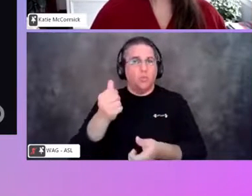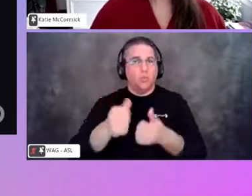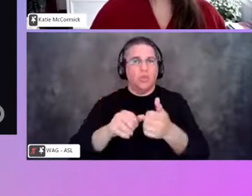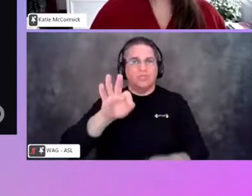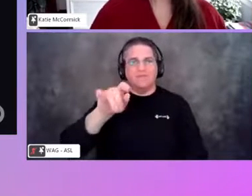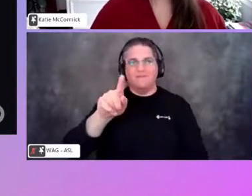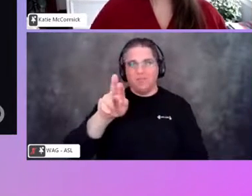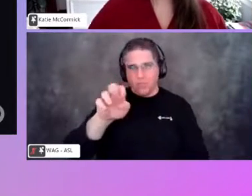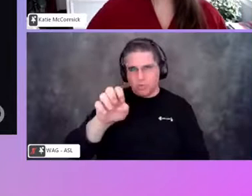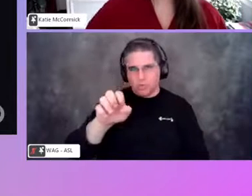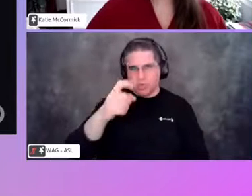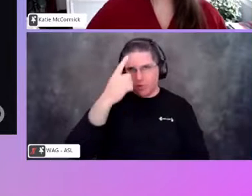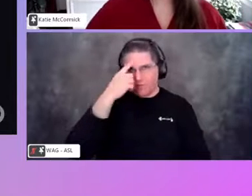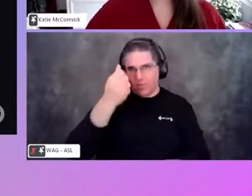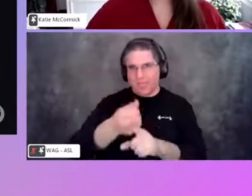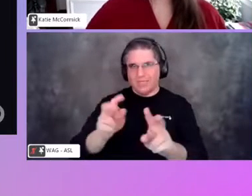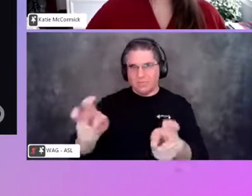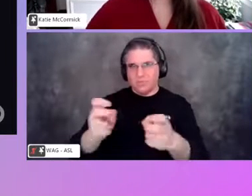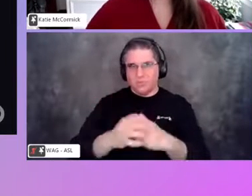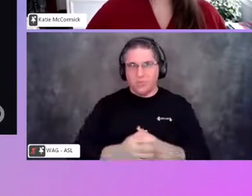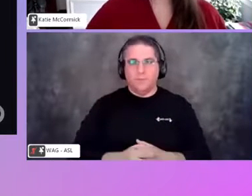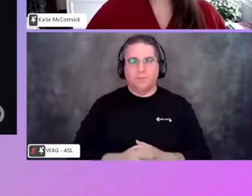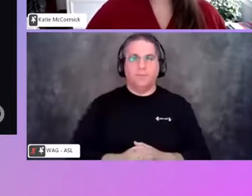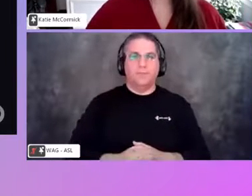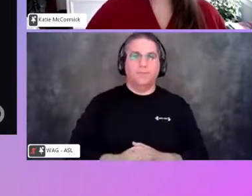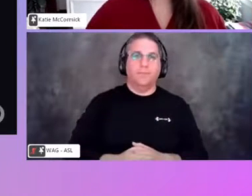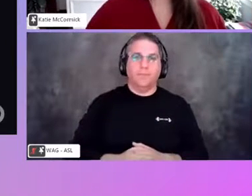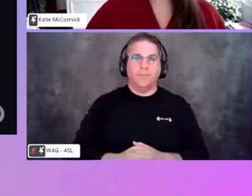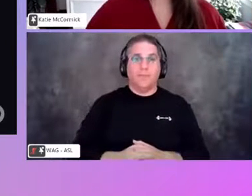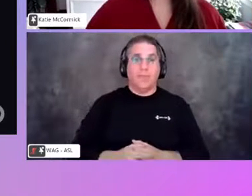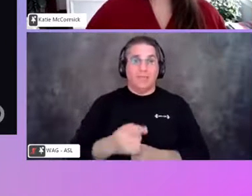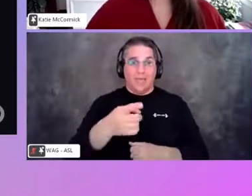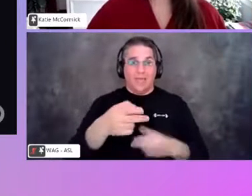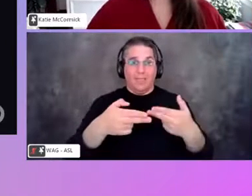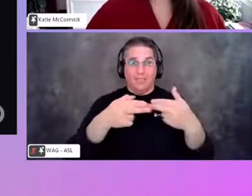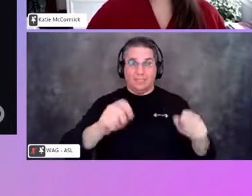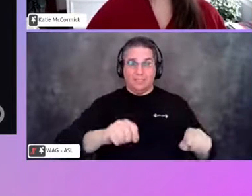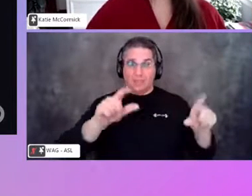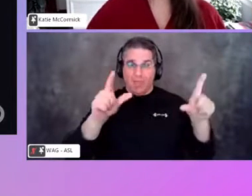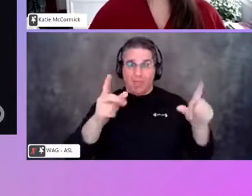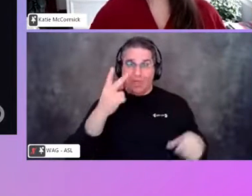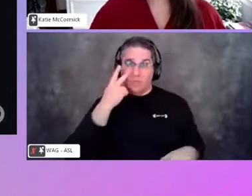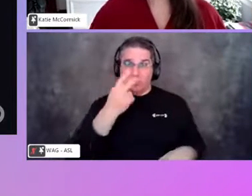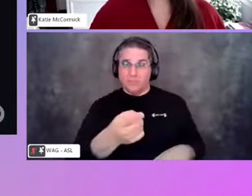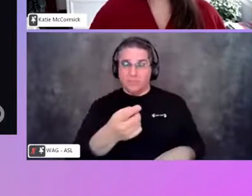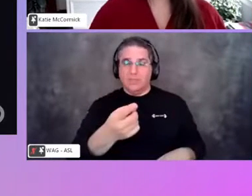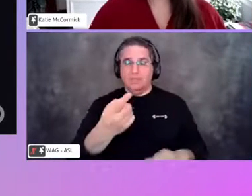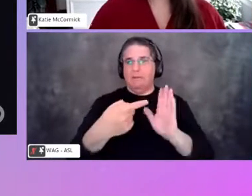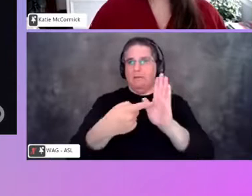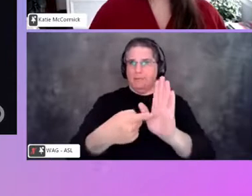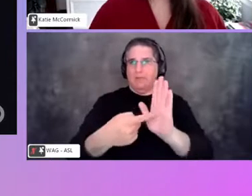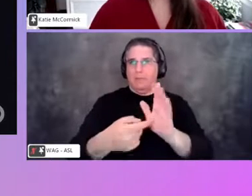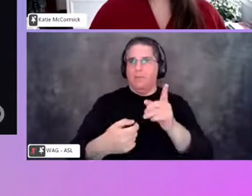Disservice name relates to the service who owns the project. And the project relates to the future that the issue is